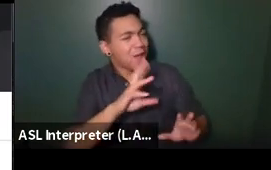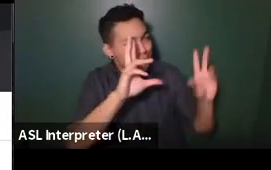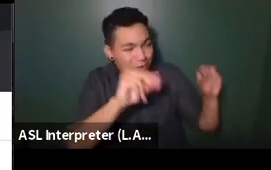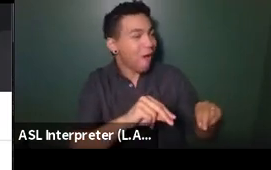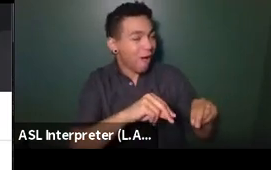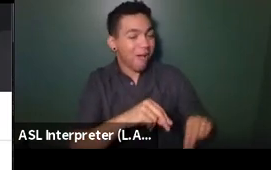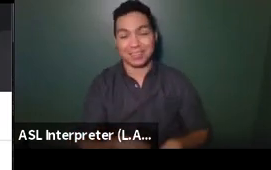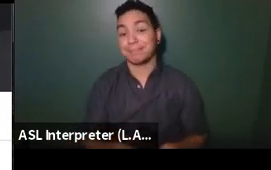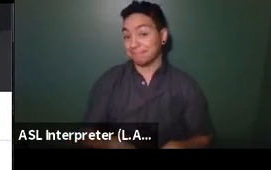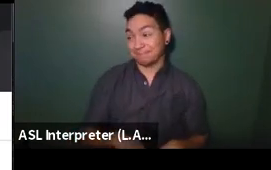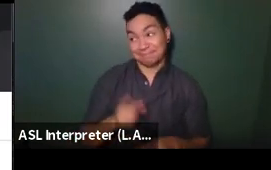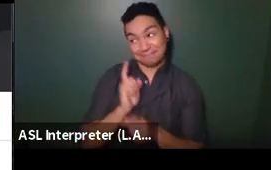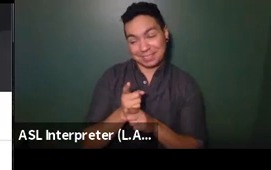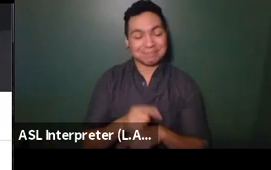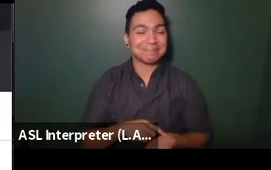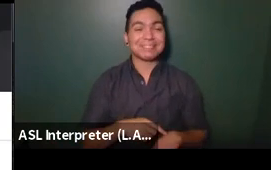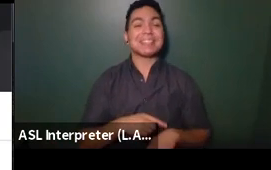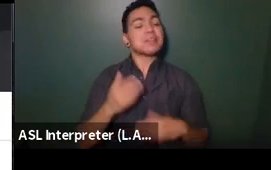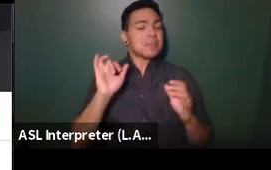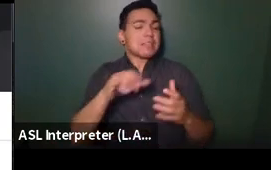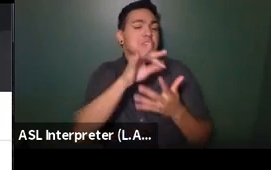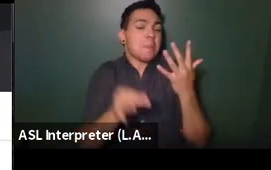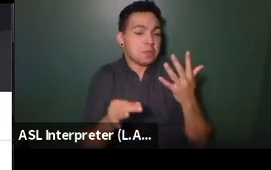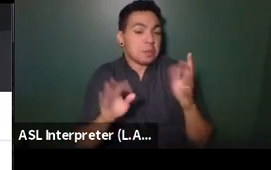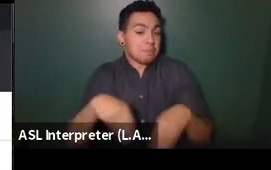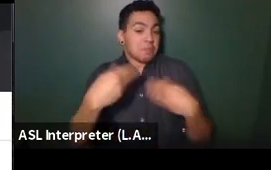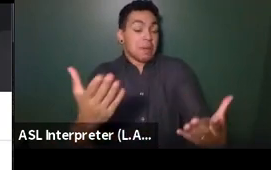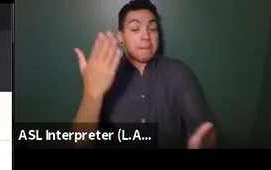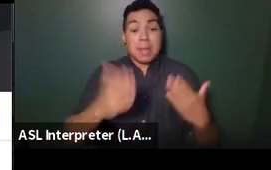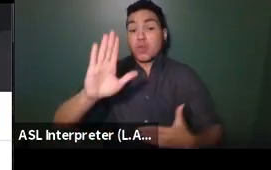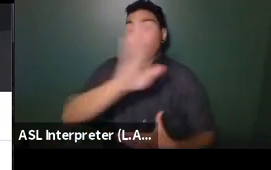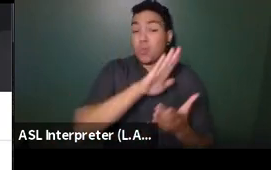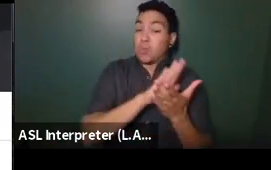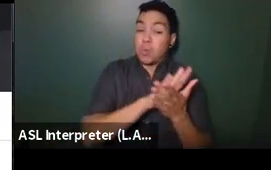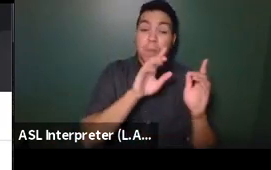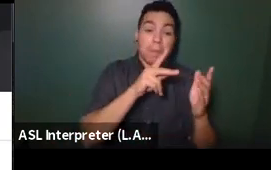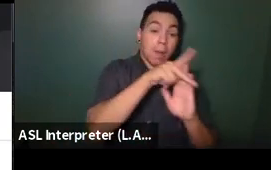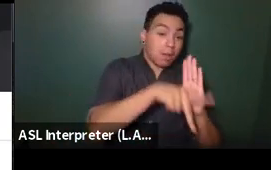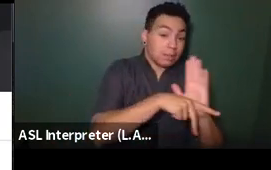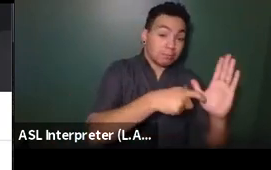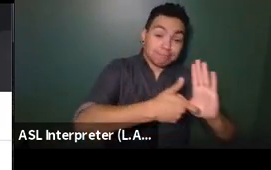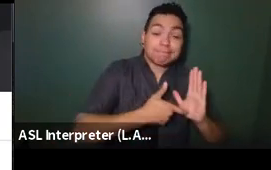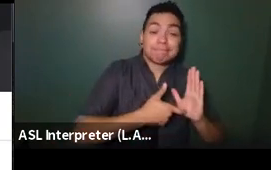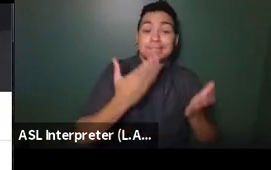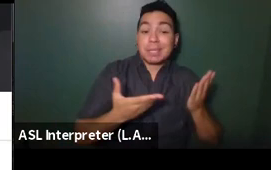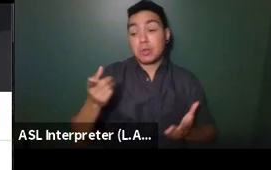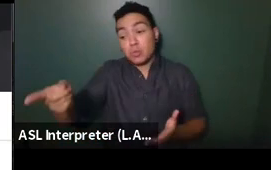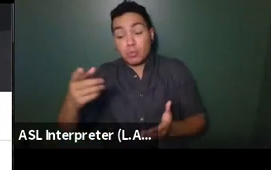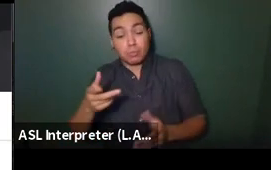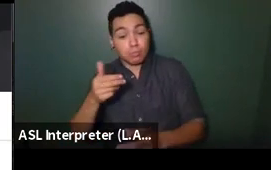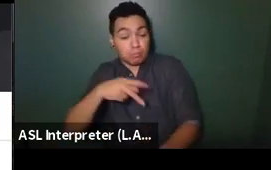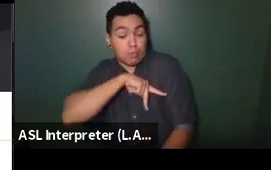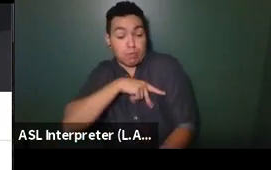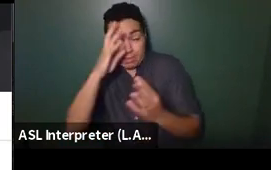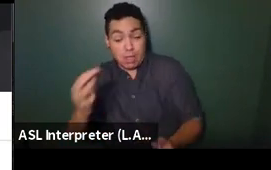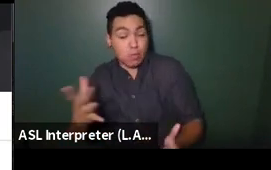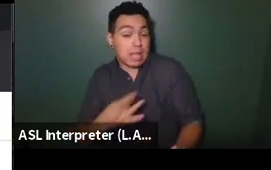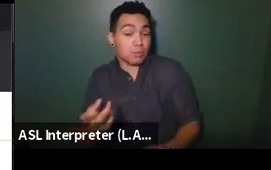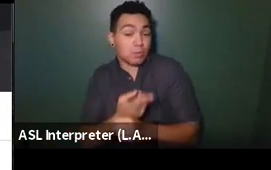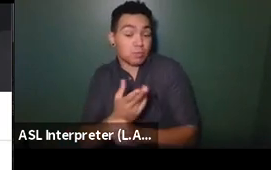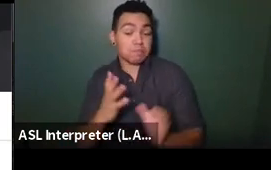Katherine Livick - ESD 112: So it's an option, it may be something that your district policy asked for you to use. It may be something that you like to use. That's up to you. I just asked people to be mindful